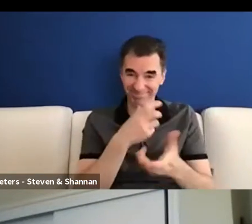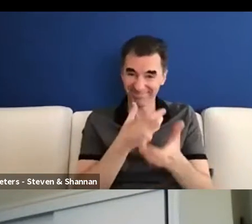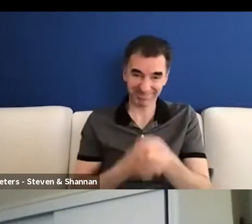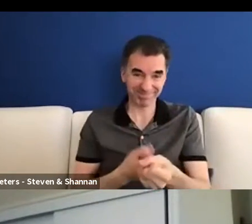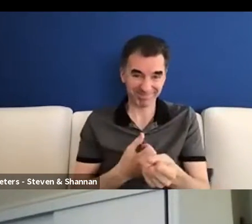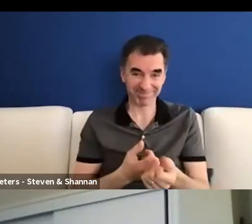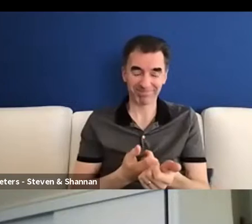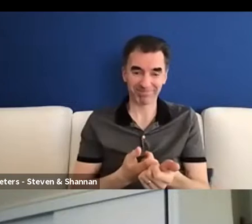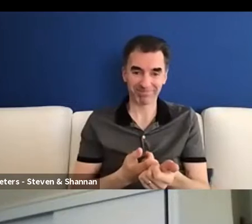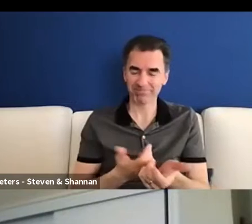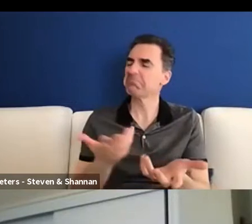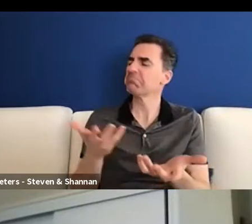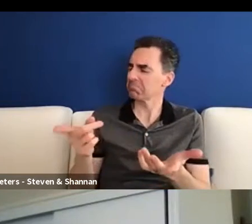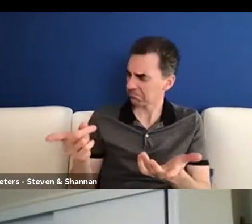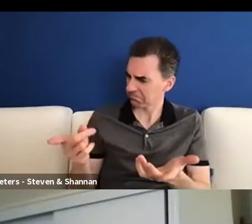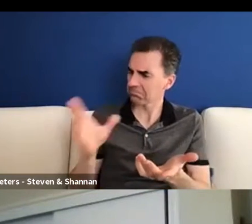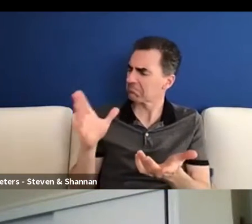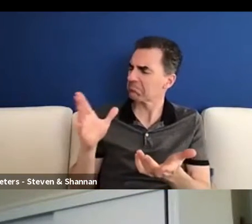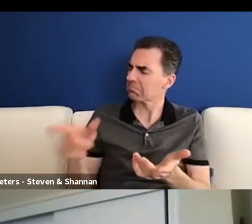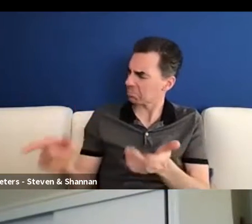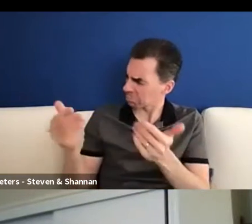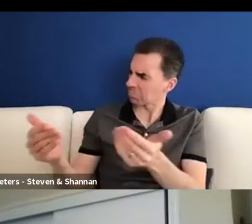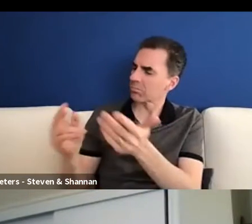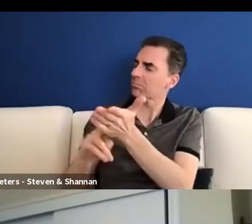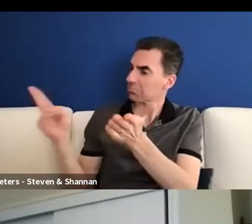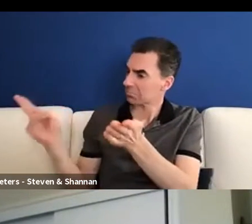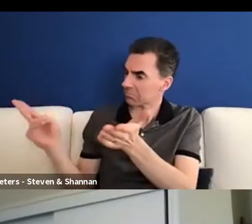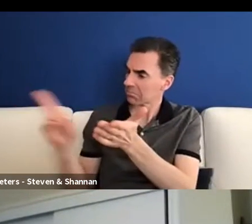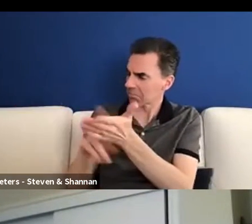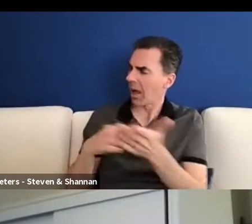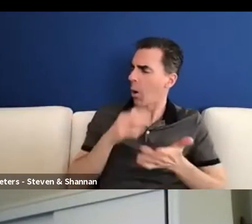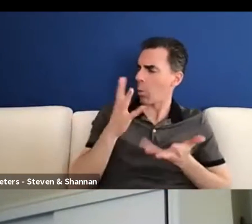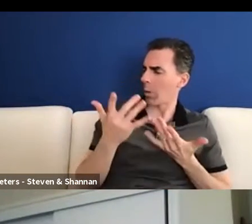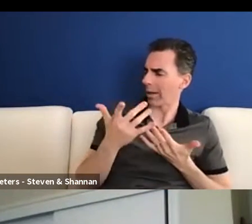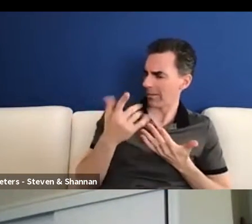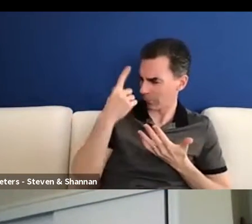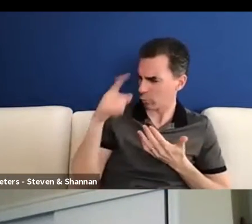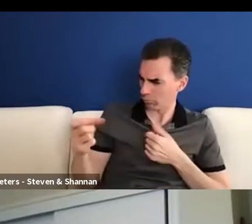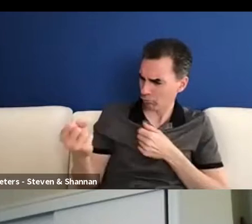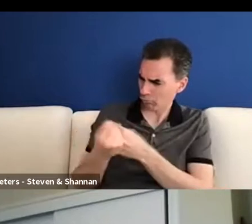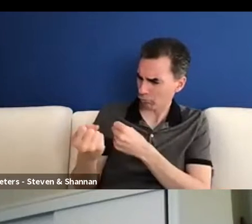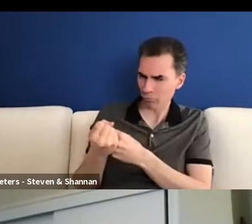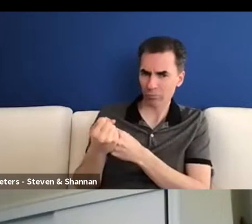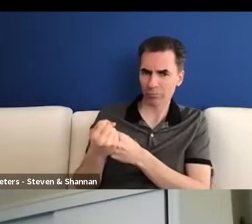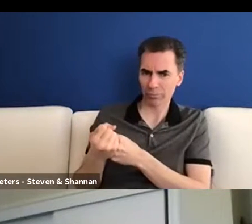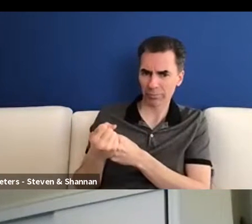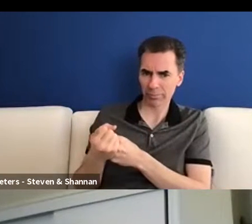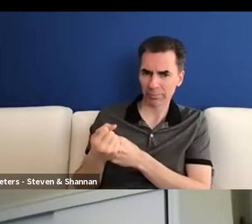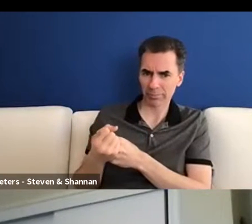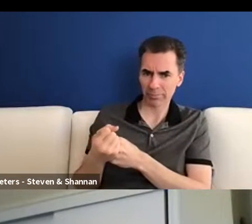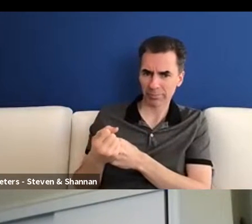Jodie Steeley: Well, you should and I'll even wait for you, Patricia. I'll wait for you to log out and try to log back in. And you know,